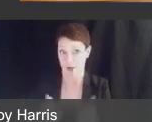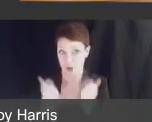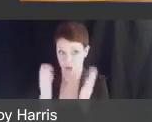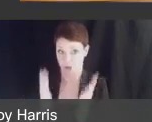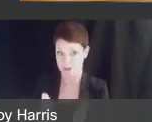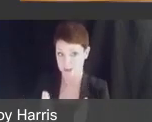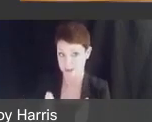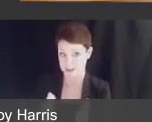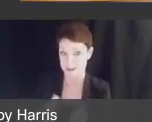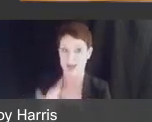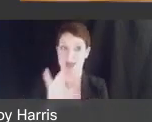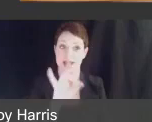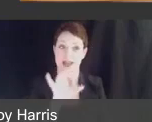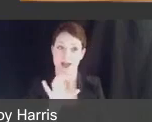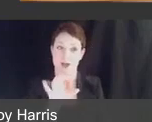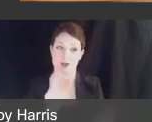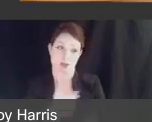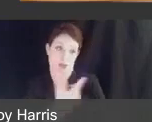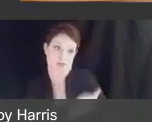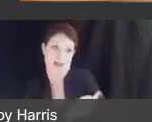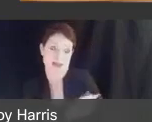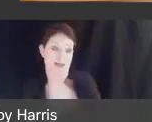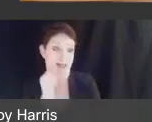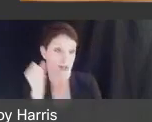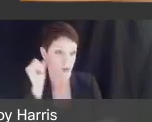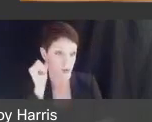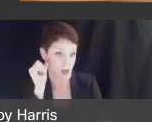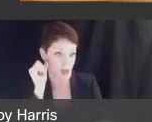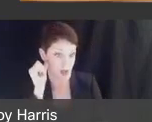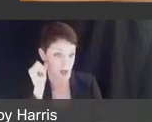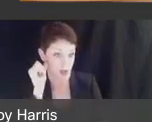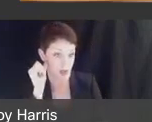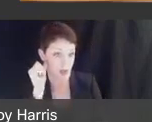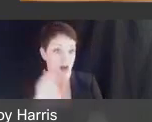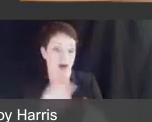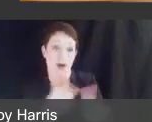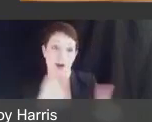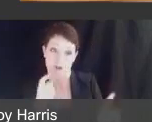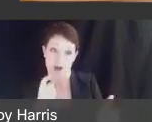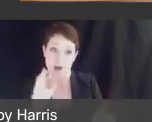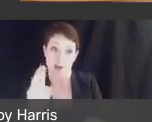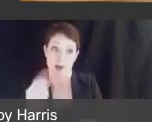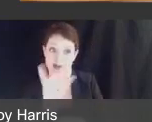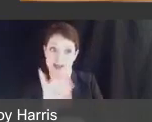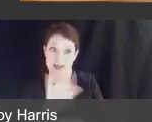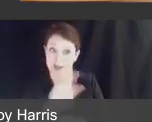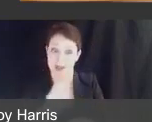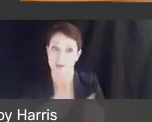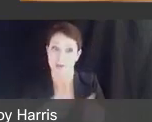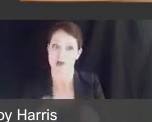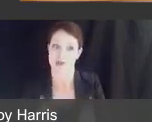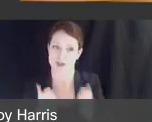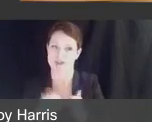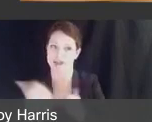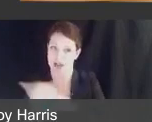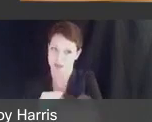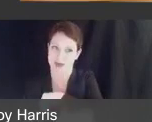800 or so that were vaccinated yesterday are from Montgomery County but also live in other counties as well.